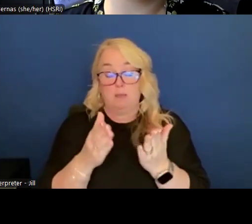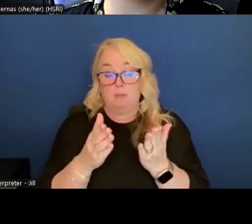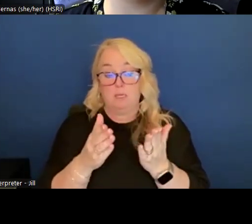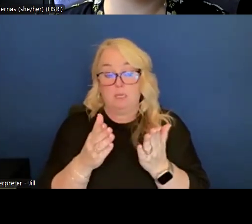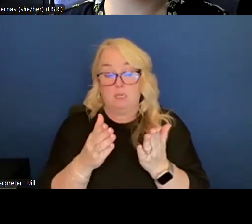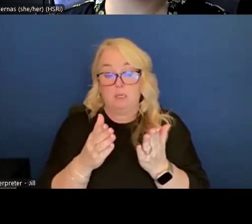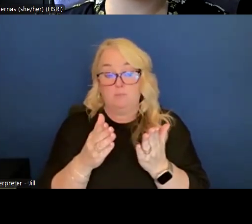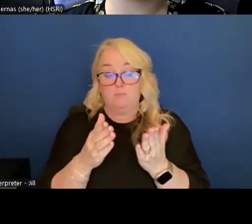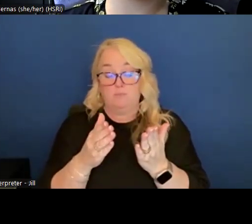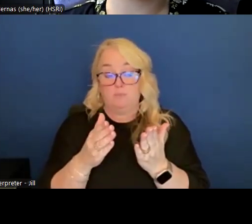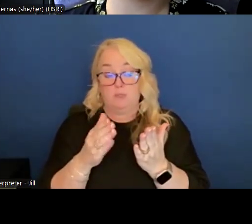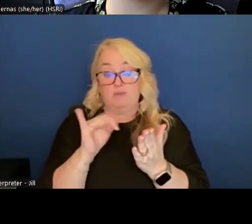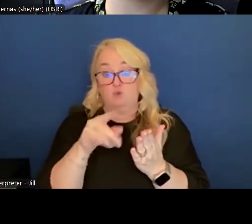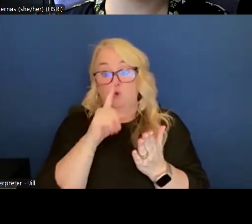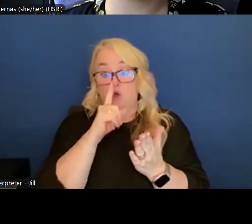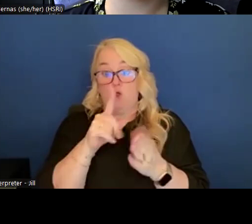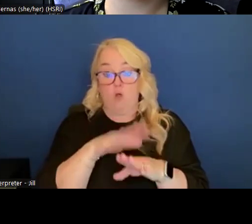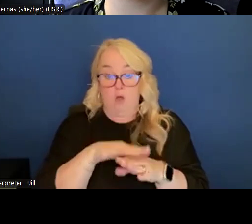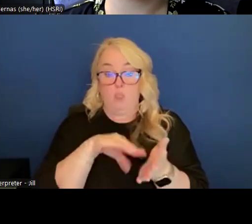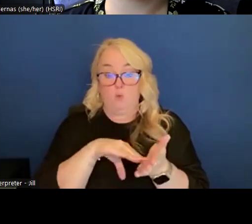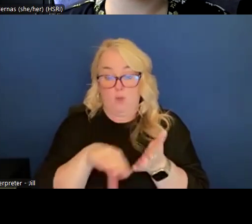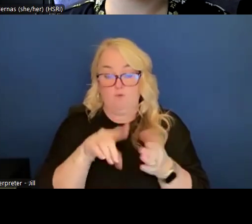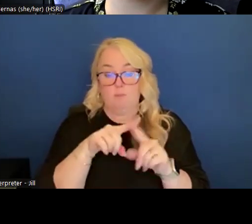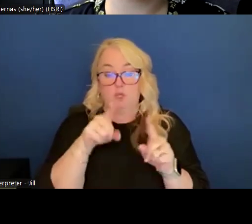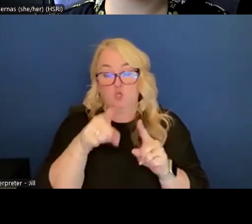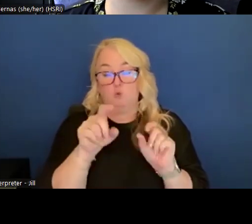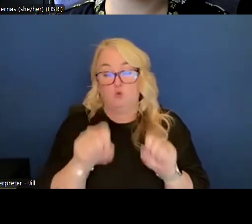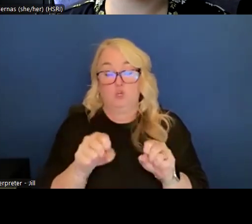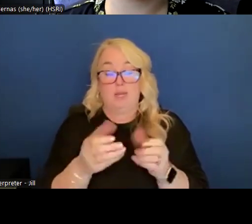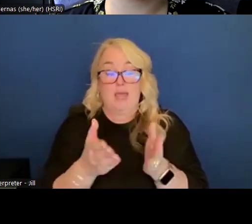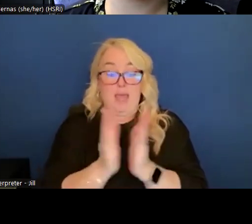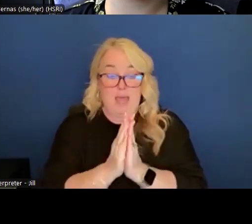you are on a waiver―you could always ask the department that